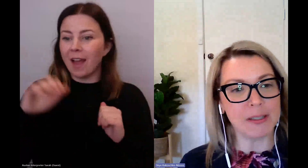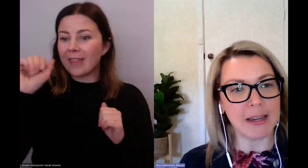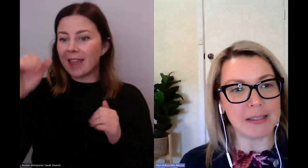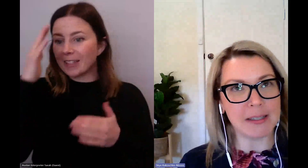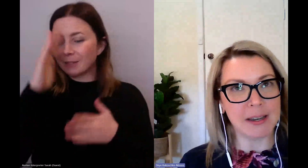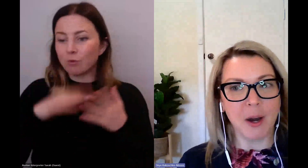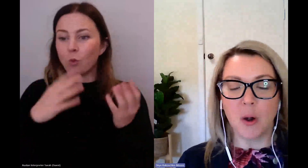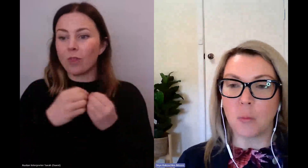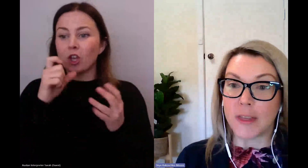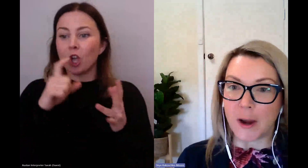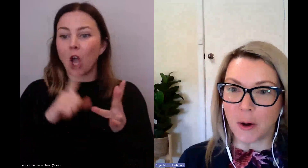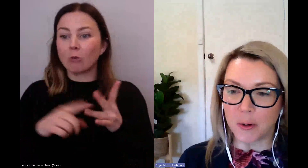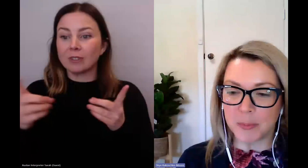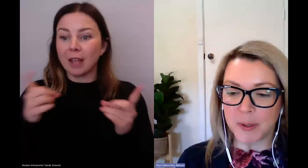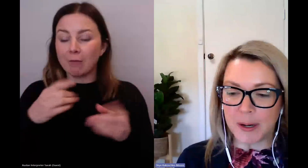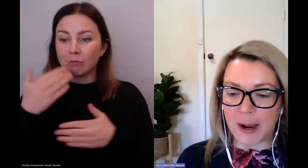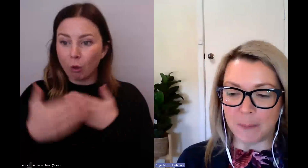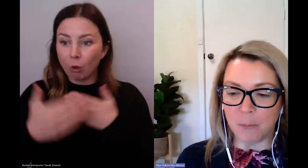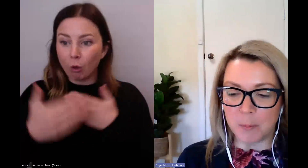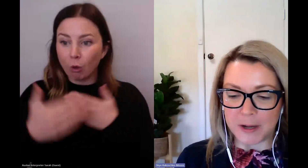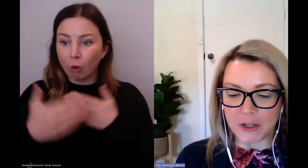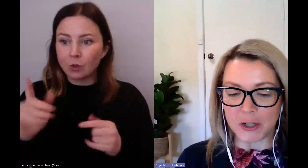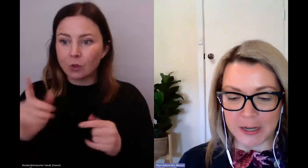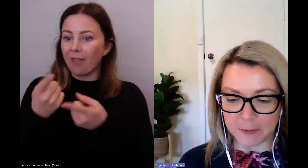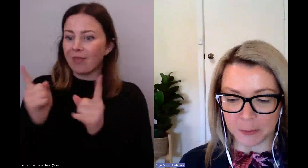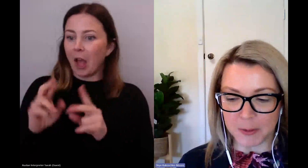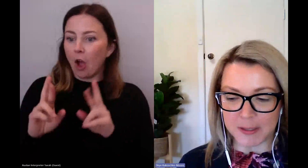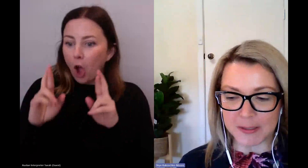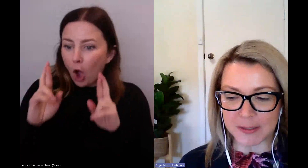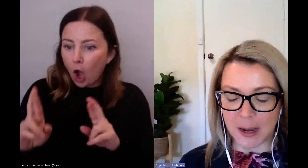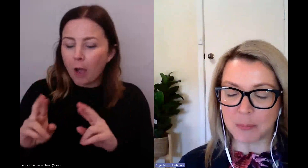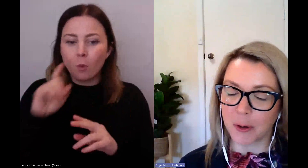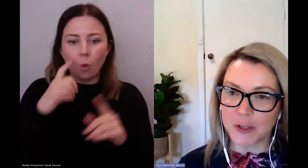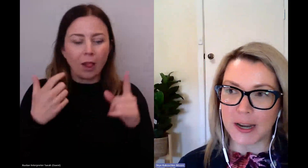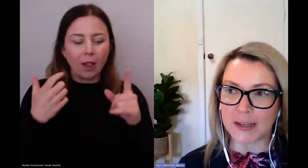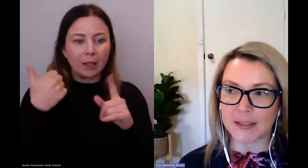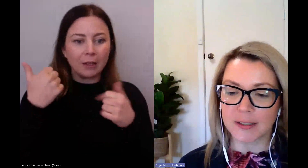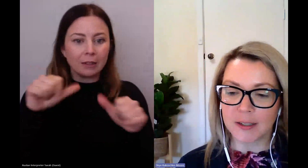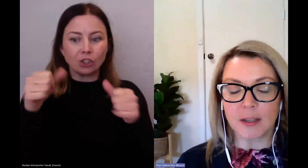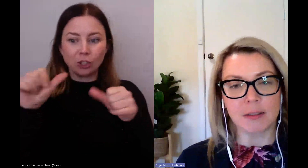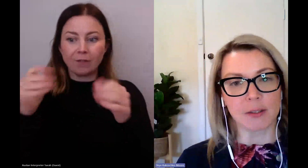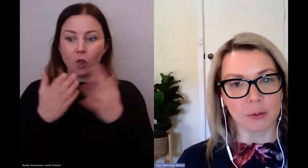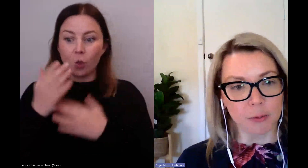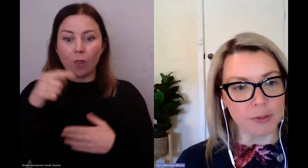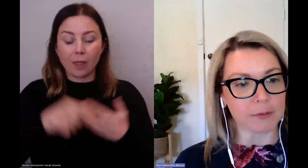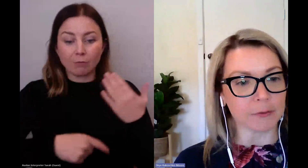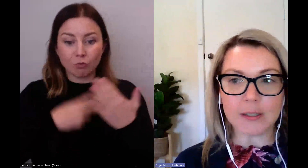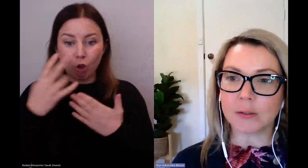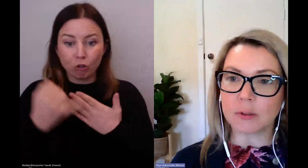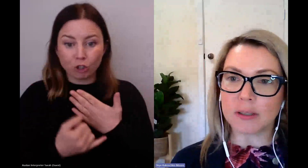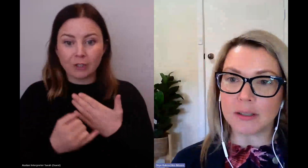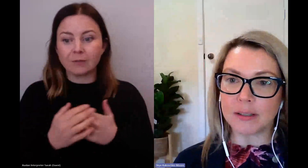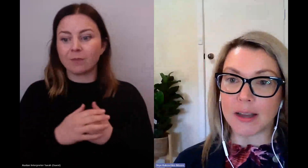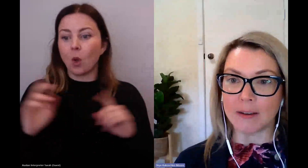process what they hope will be achieved through this project, the sorts of resources